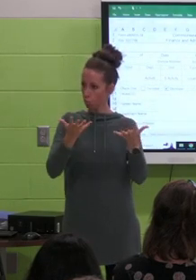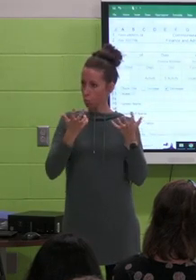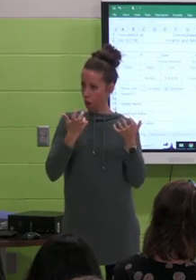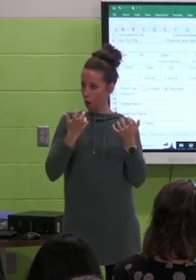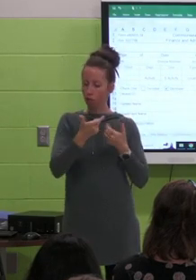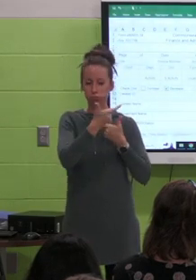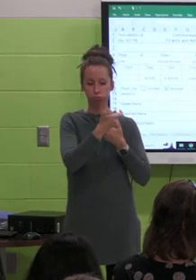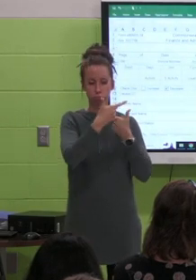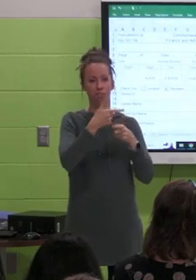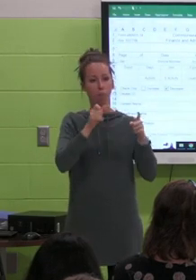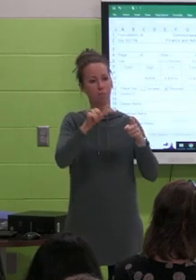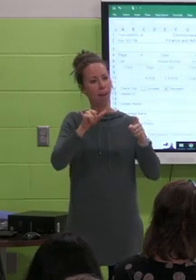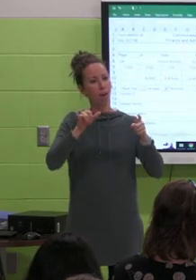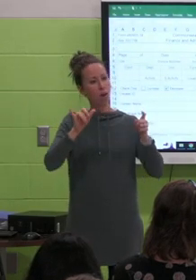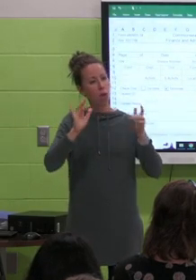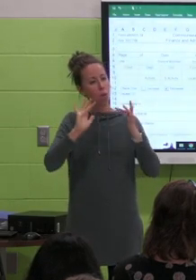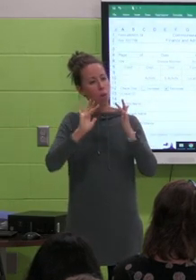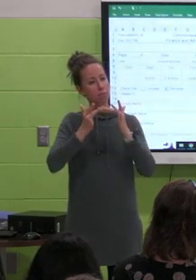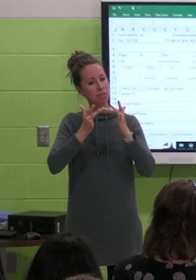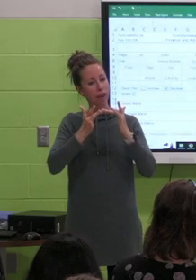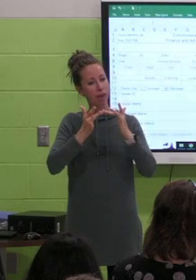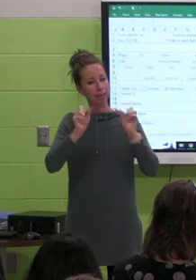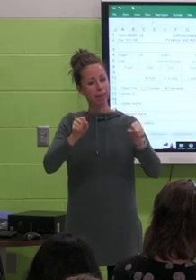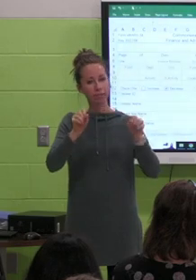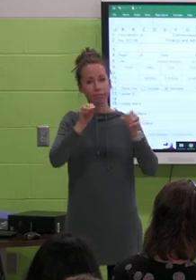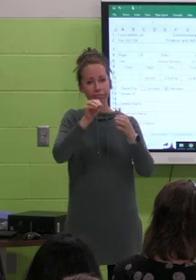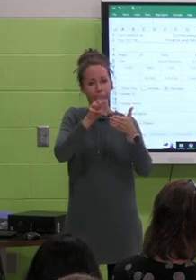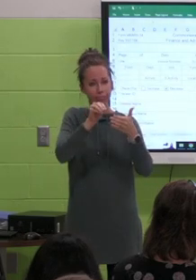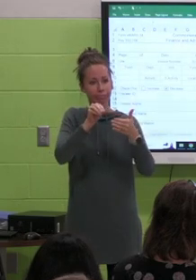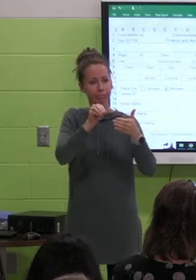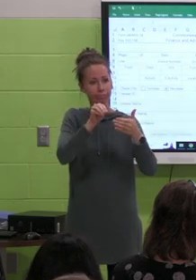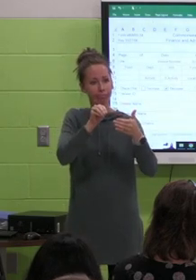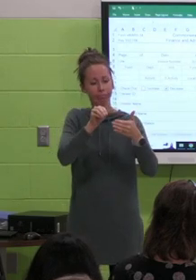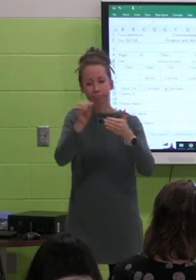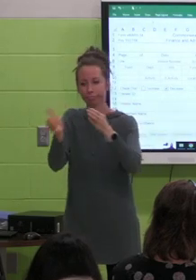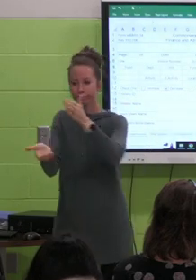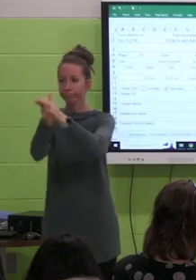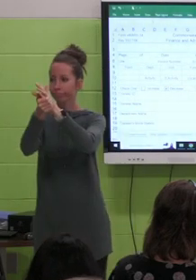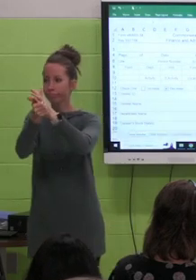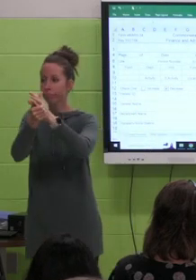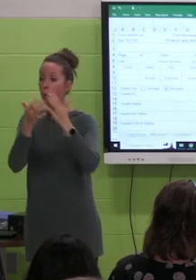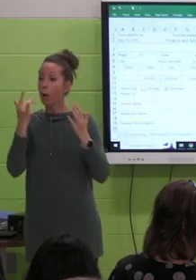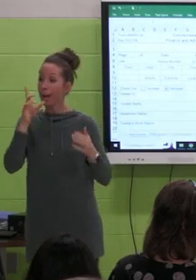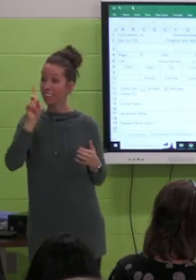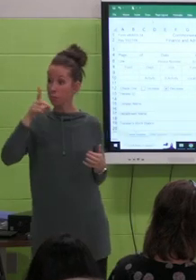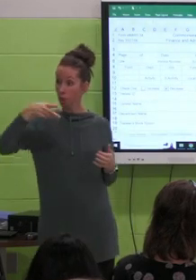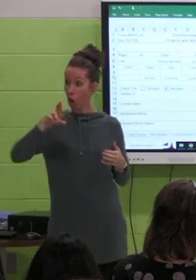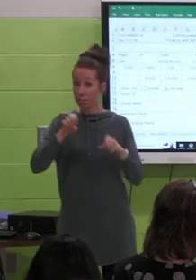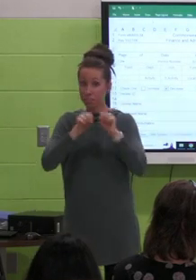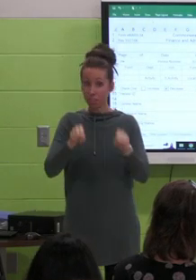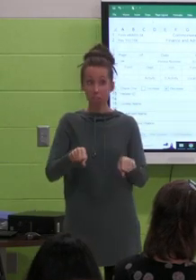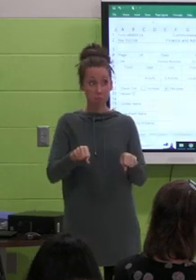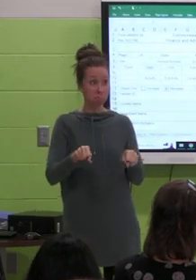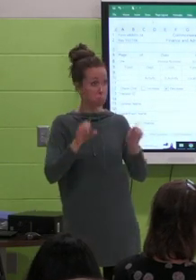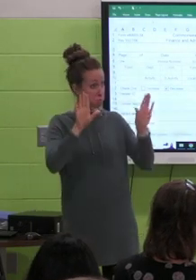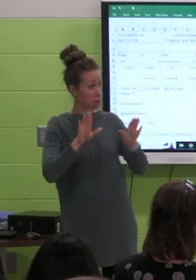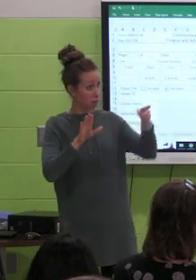from the website and put and our link because our DPR actual system is is fabulous like it's lovely